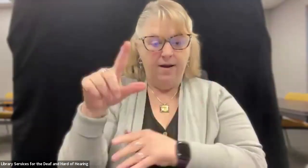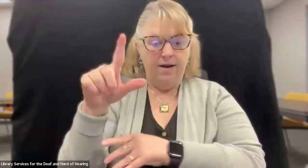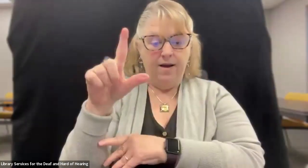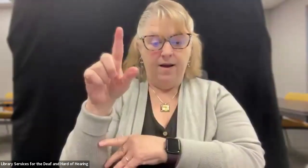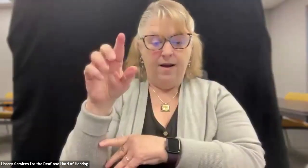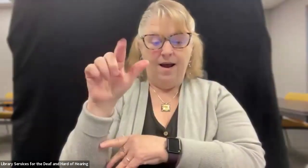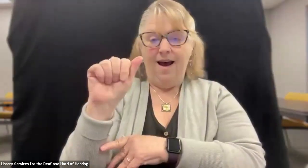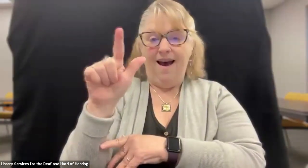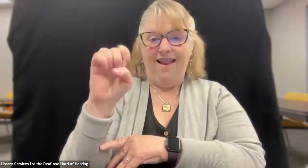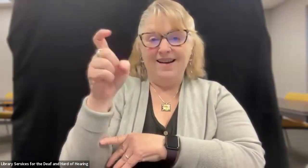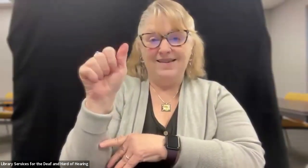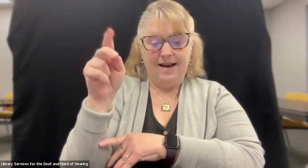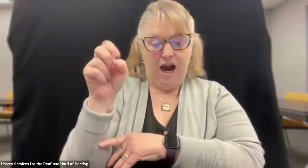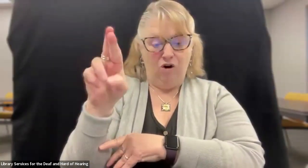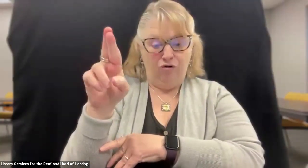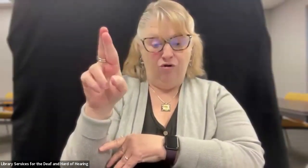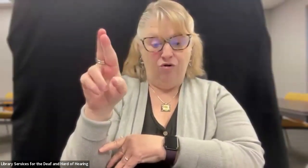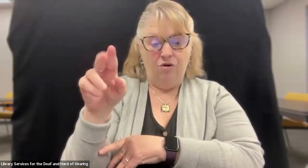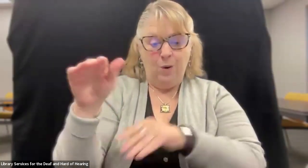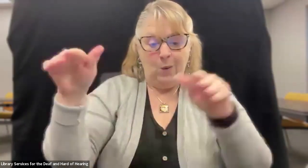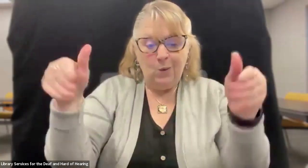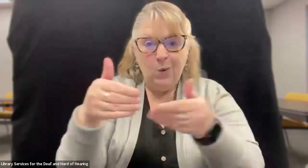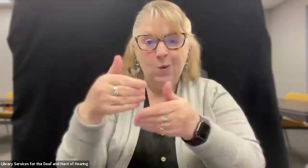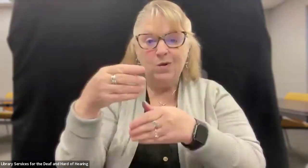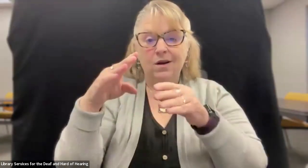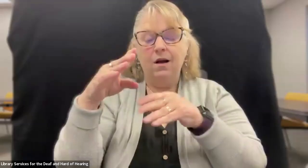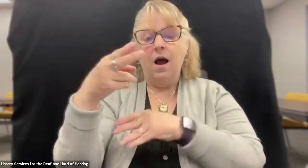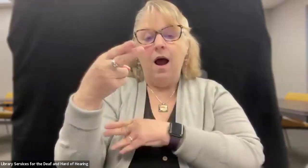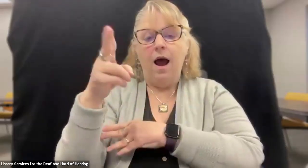Representative Alexander